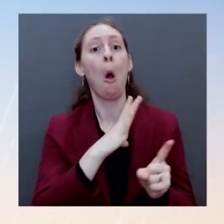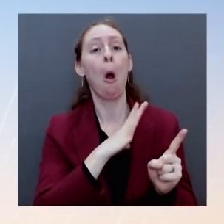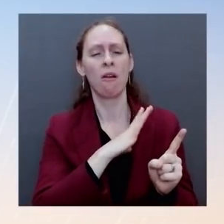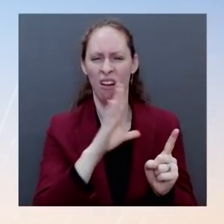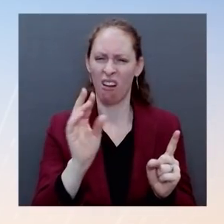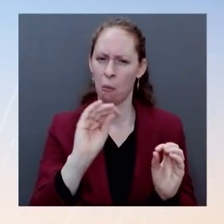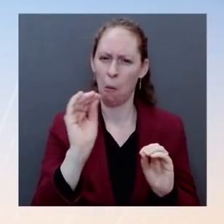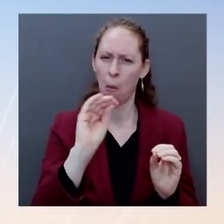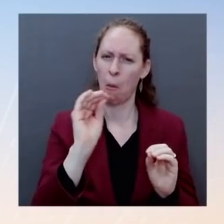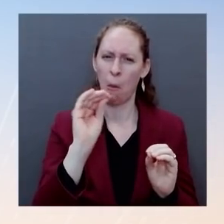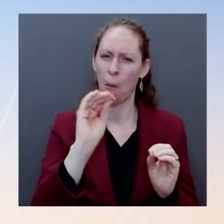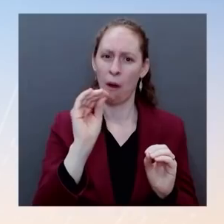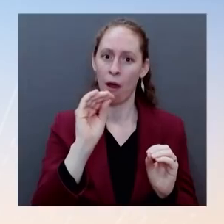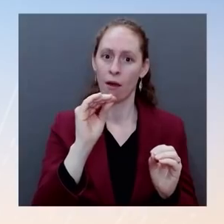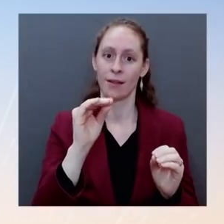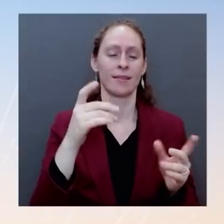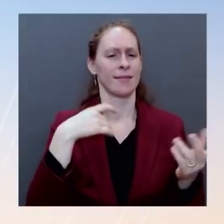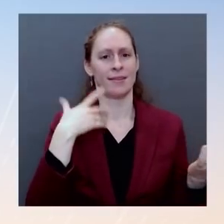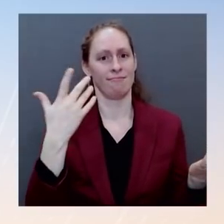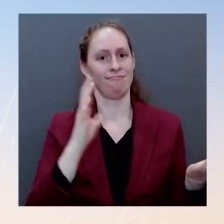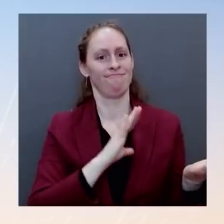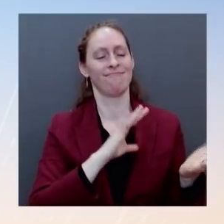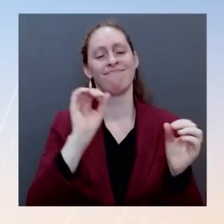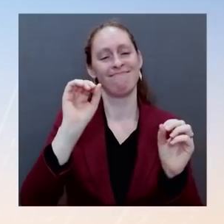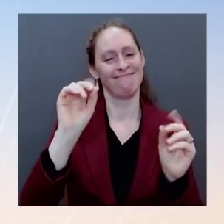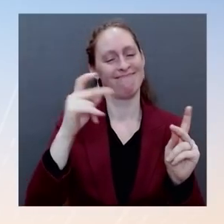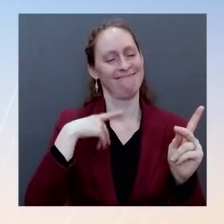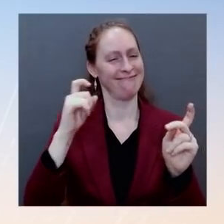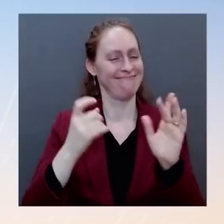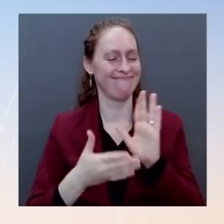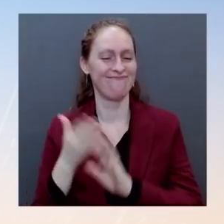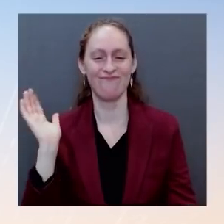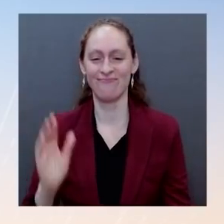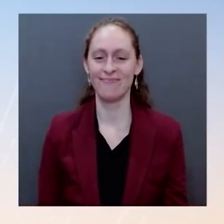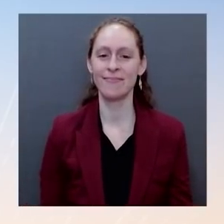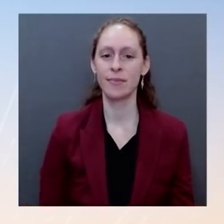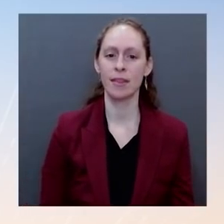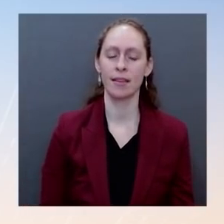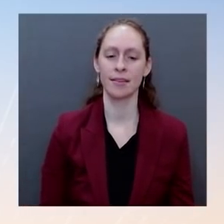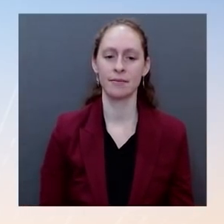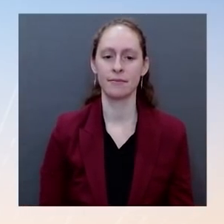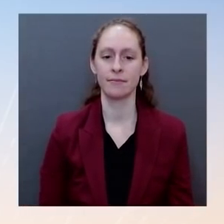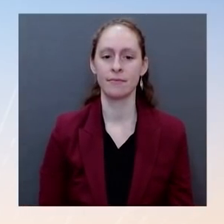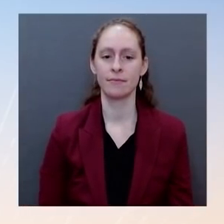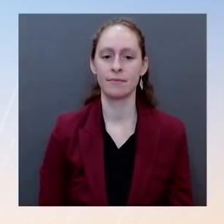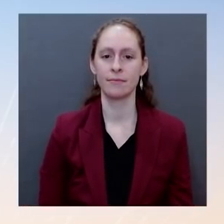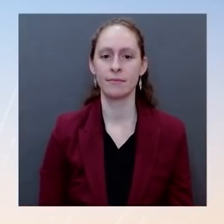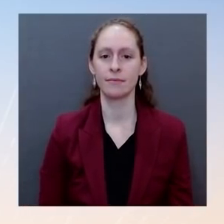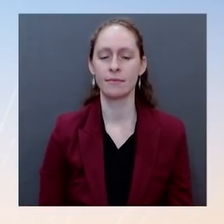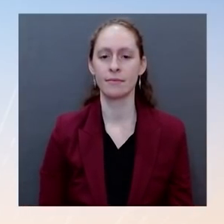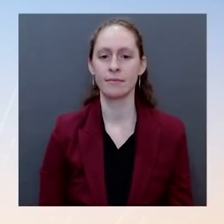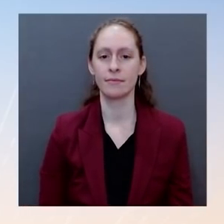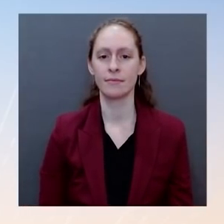The Press: Can I ask one about the global phenomenon -- on inflation? Ms. Psaki: All right, last one, Raquel, on his way out. The Press: Thank you so much, Brian.